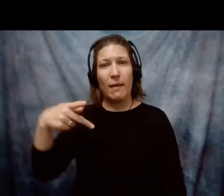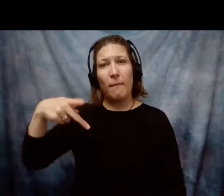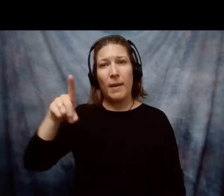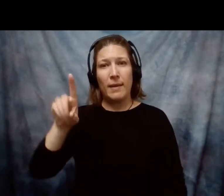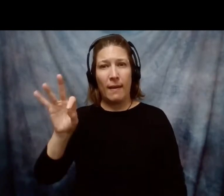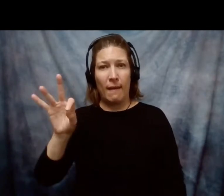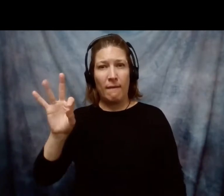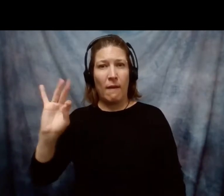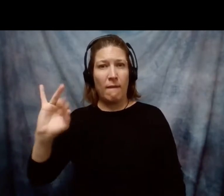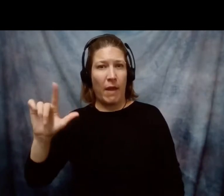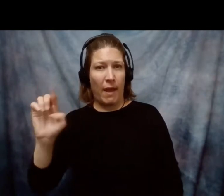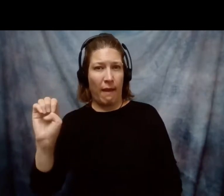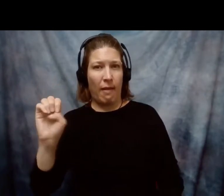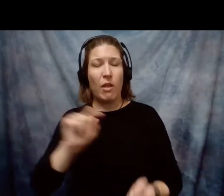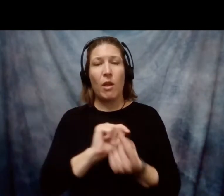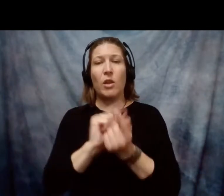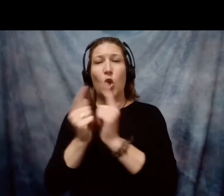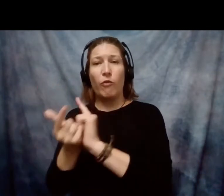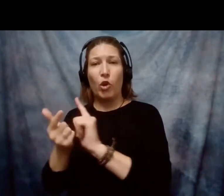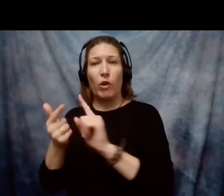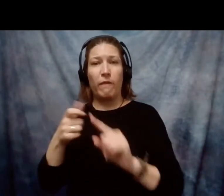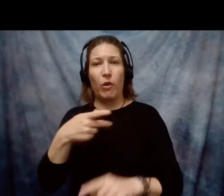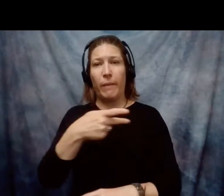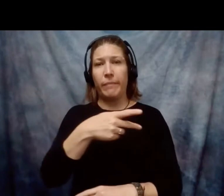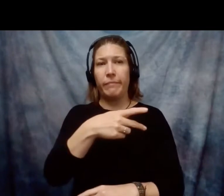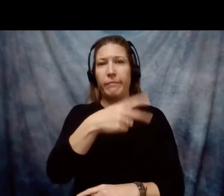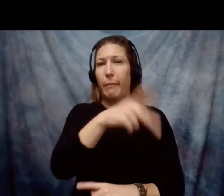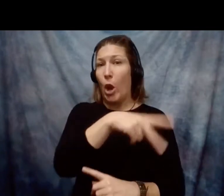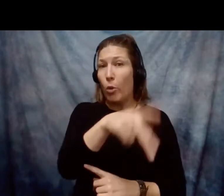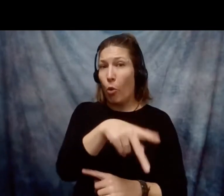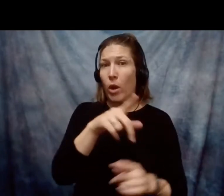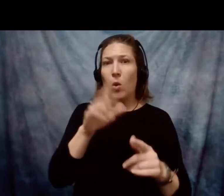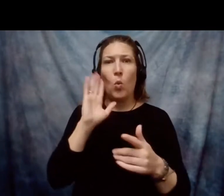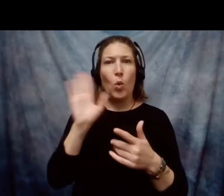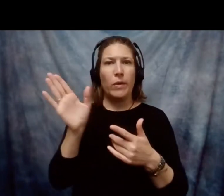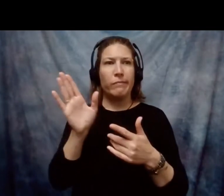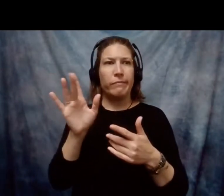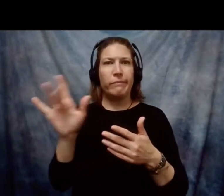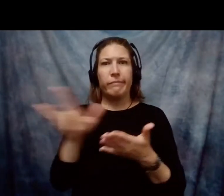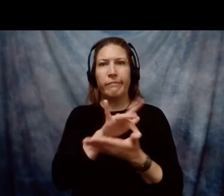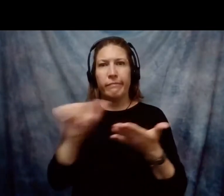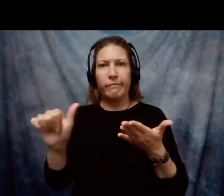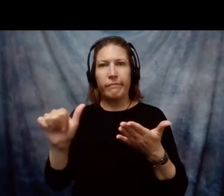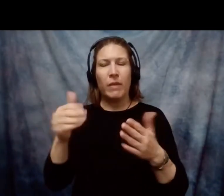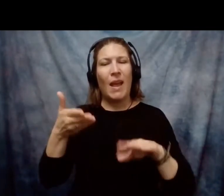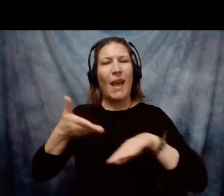deleted or cleared or clearing some content after tagging oh after tagging you know i have heard